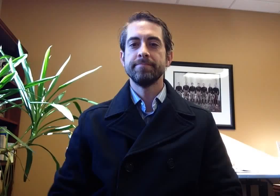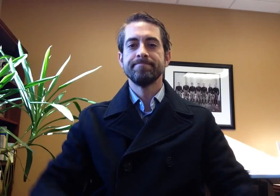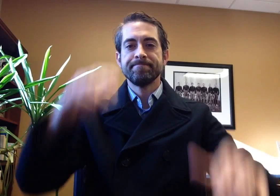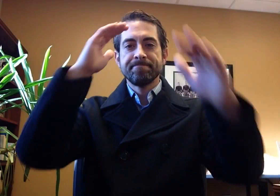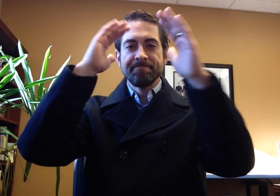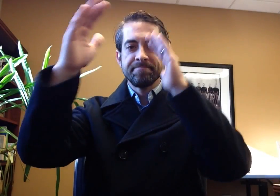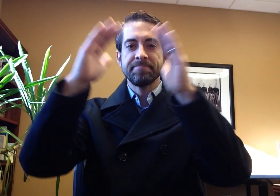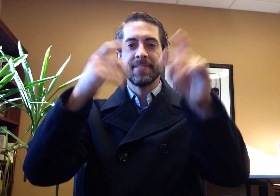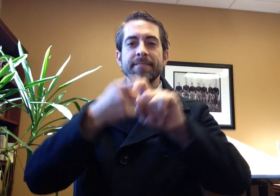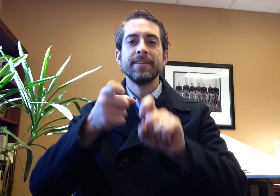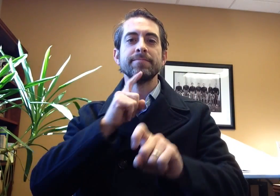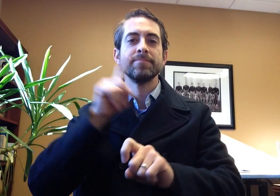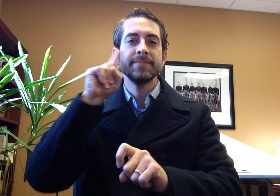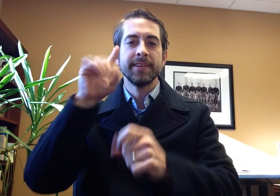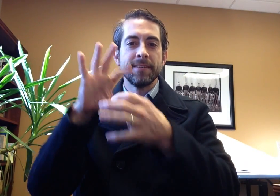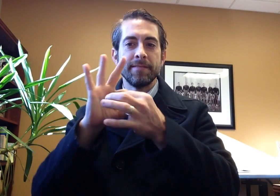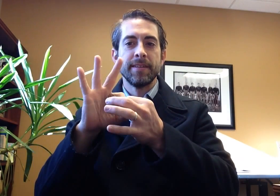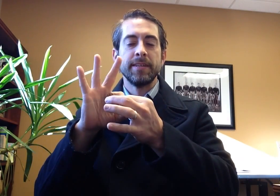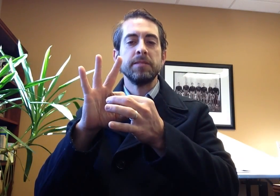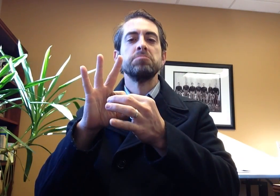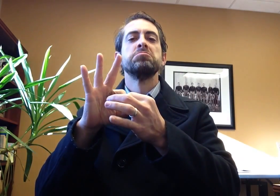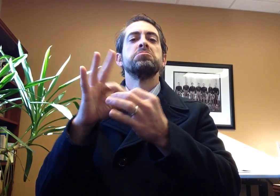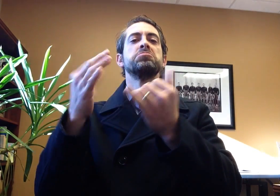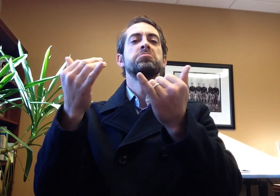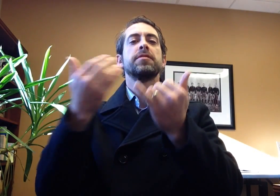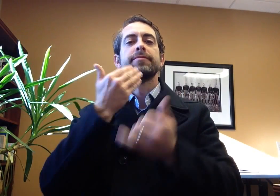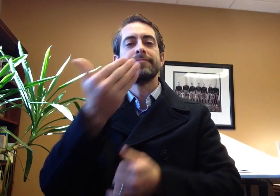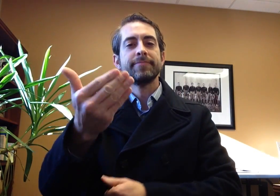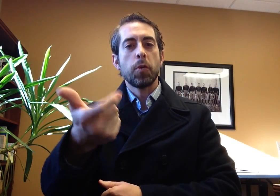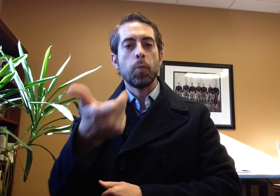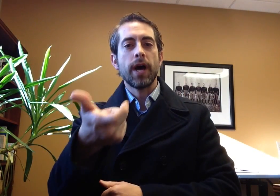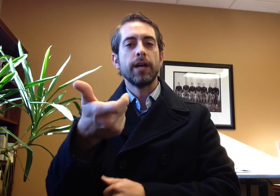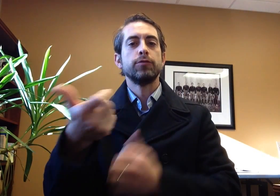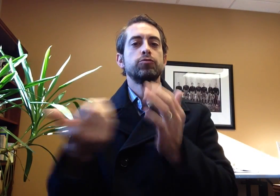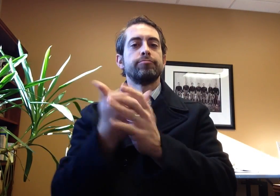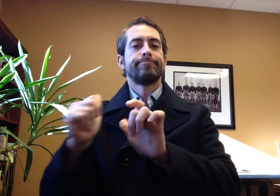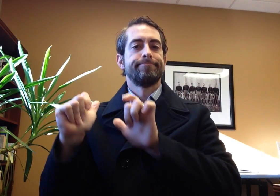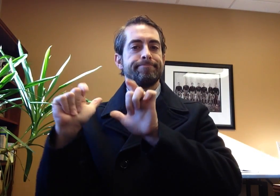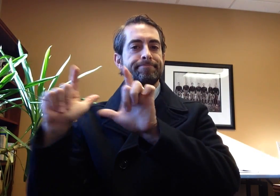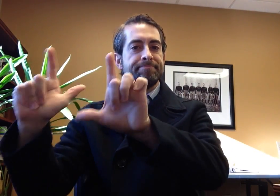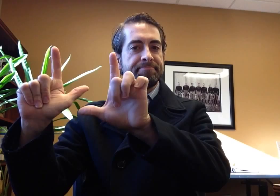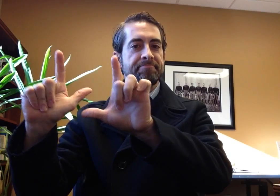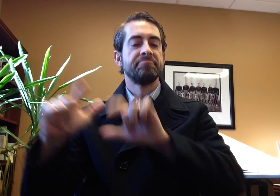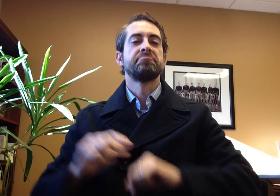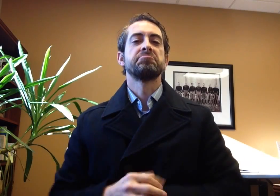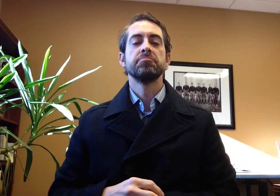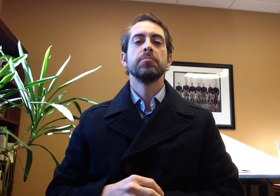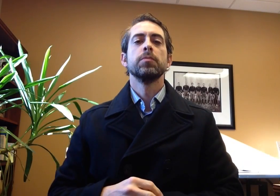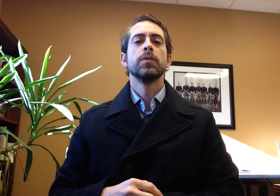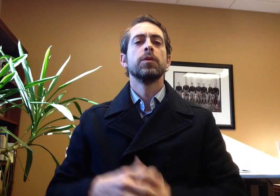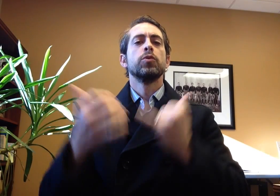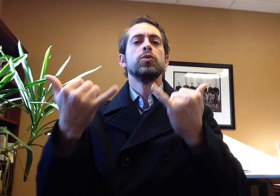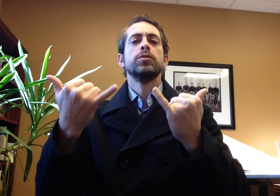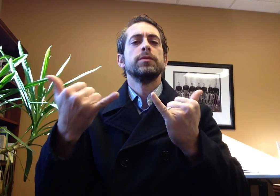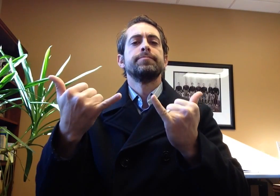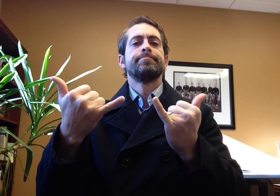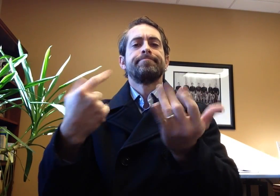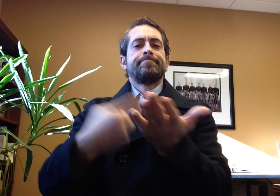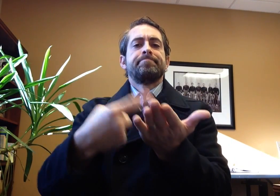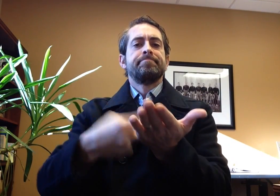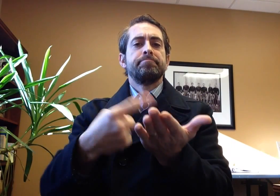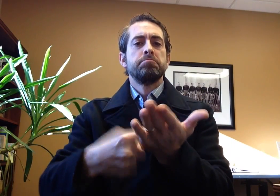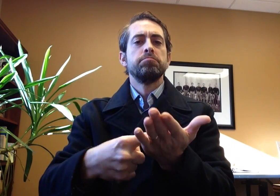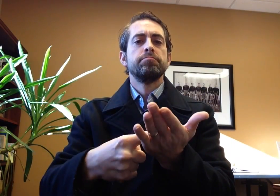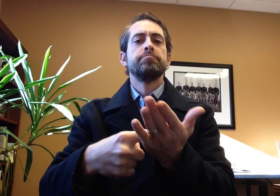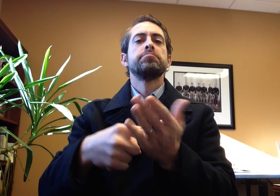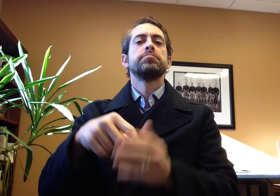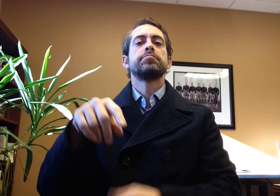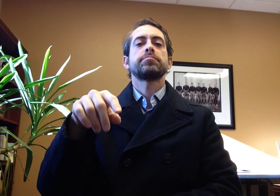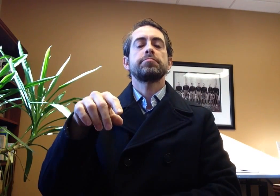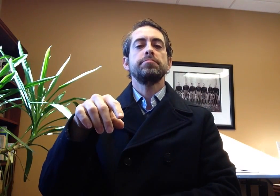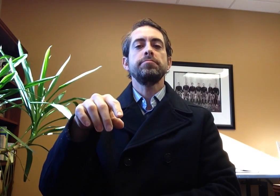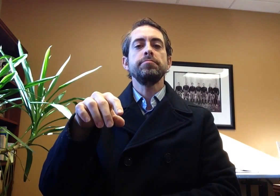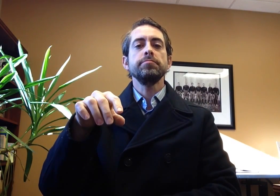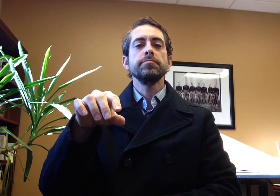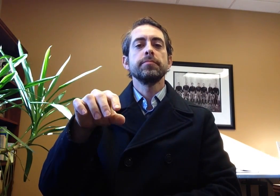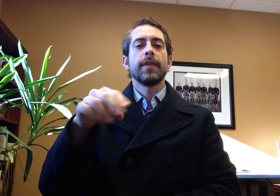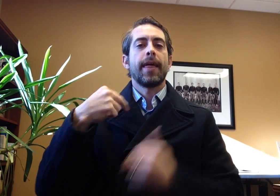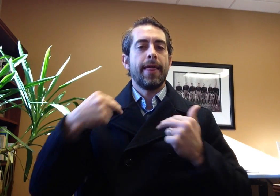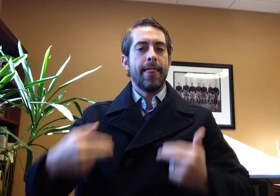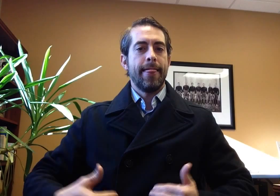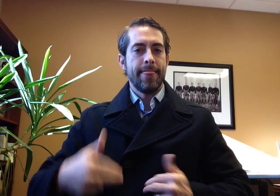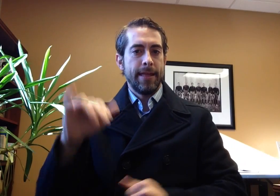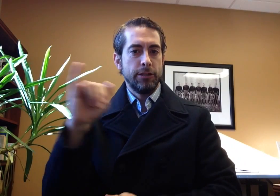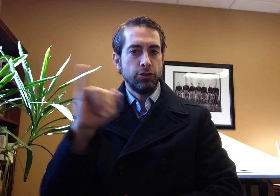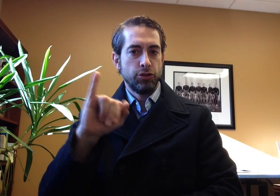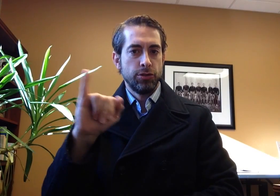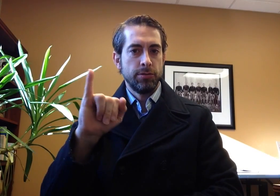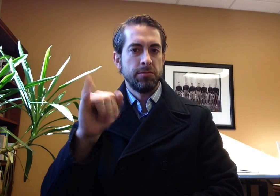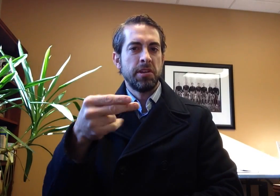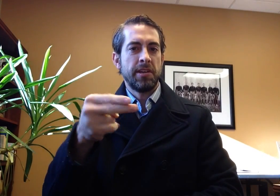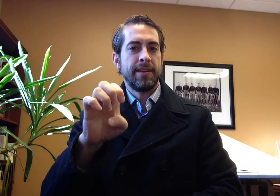hello and thank you for watching another DeafLink vlog